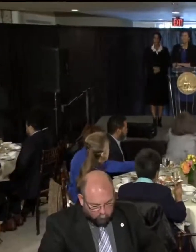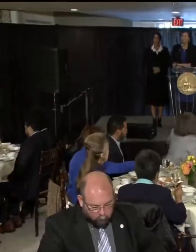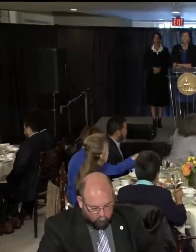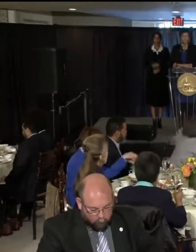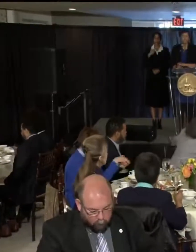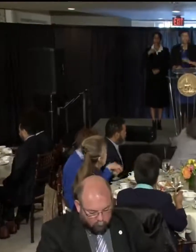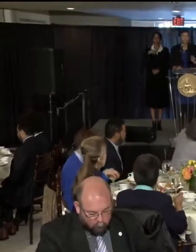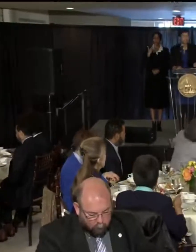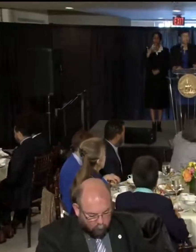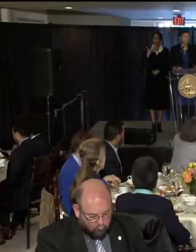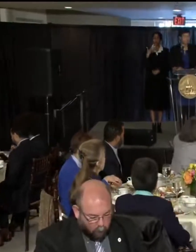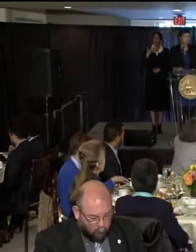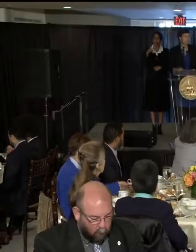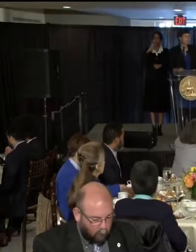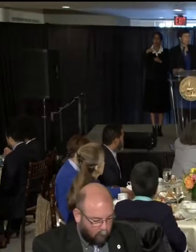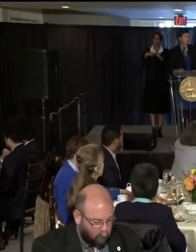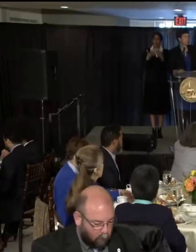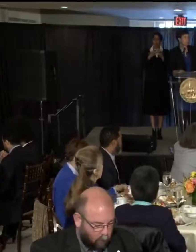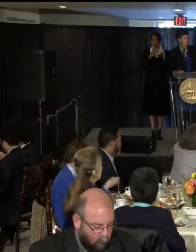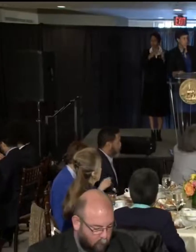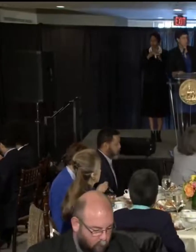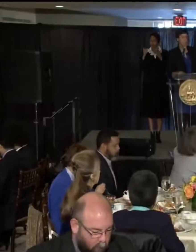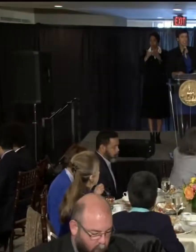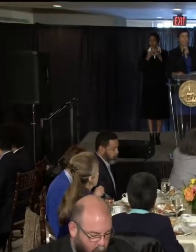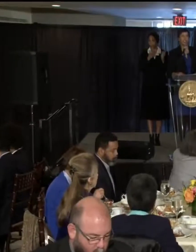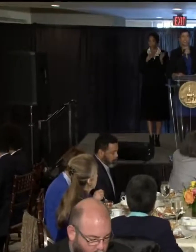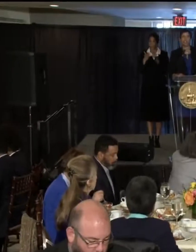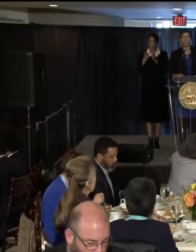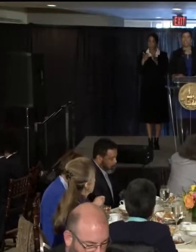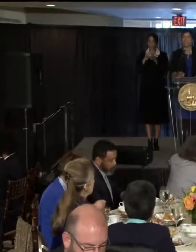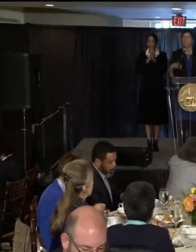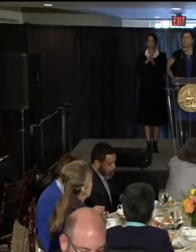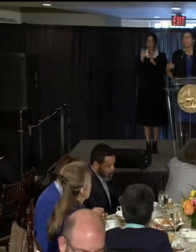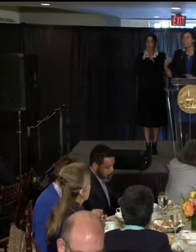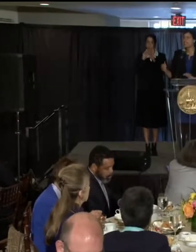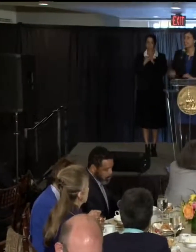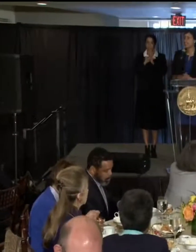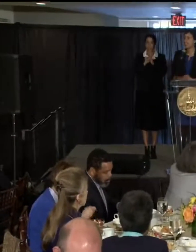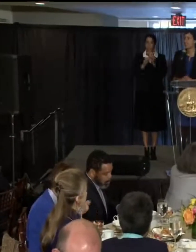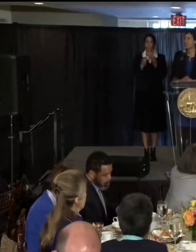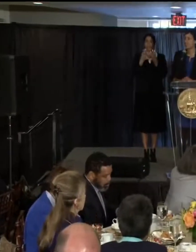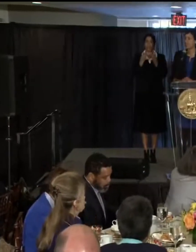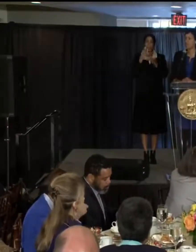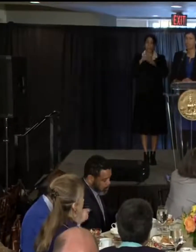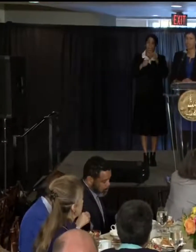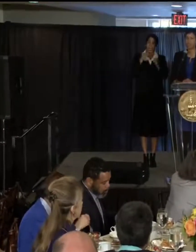WE SAID THAT WE WOULD CHART A NEW COURSE TOWARDS STATEHOOD. DECADES AND DECADES WE'VE BEEN WORKING.